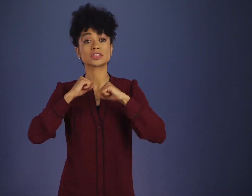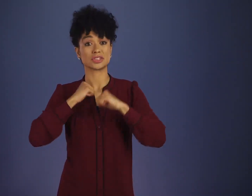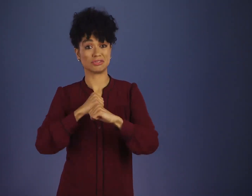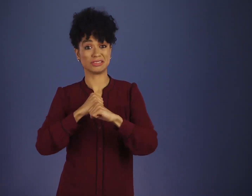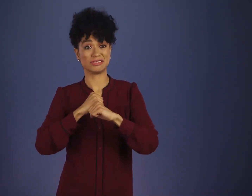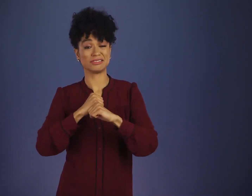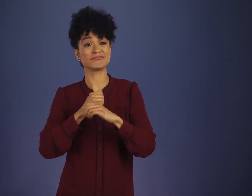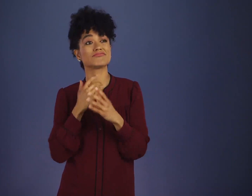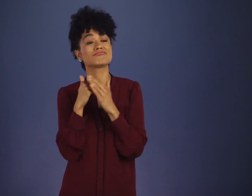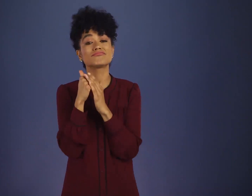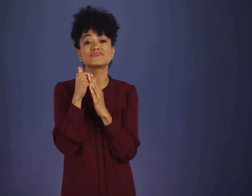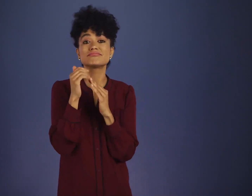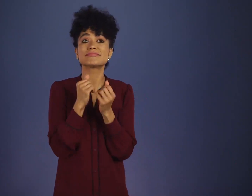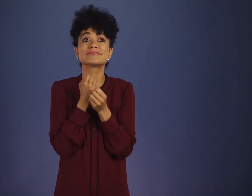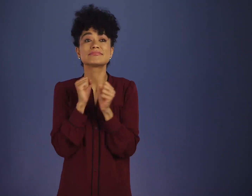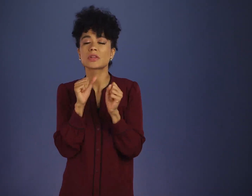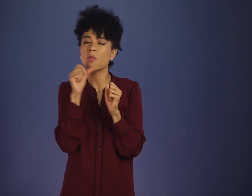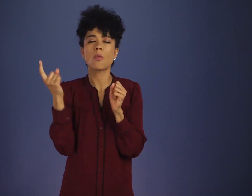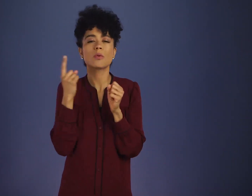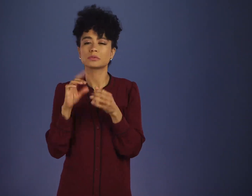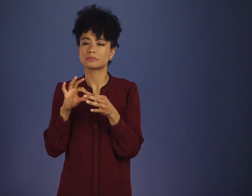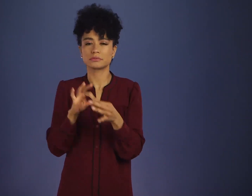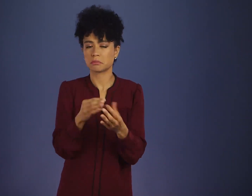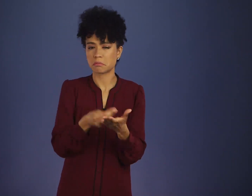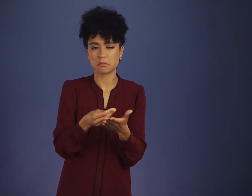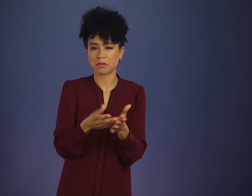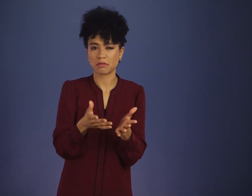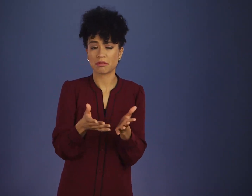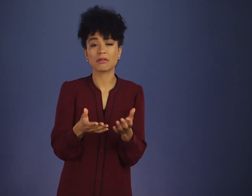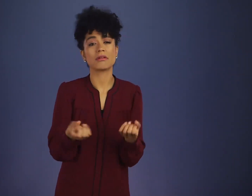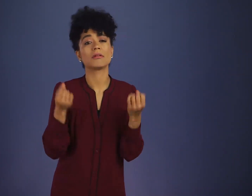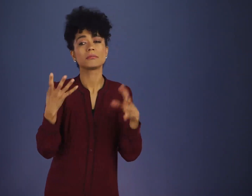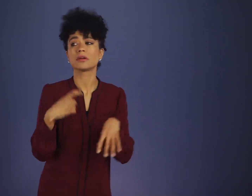Nor is the quest for security always expressed in terms of money.